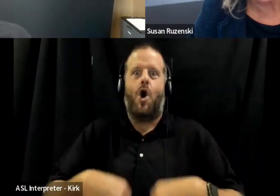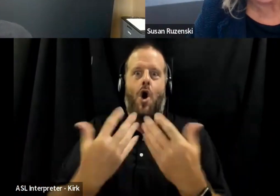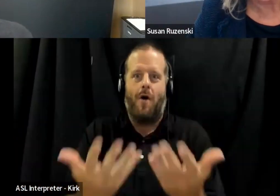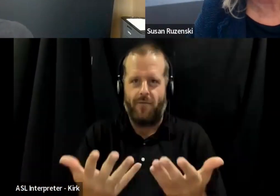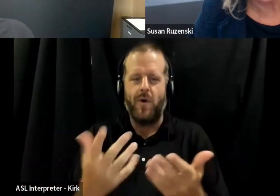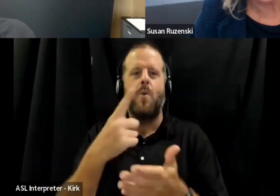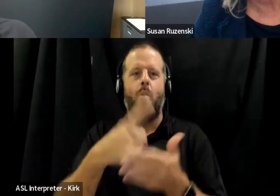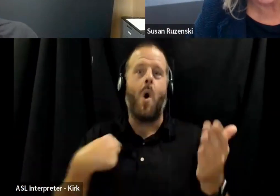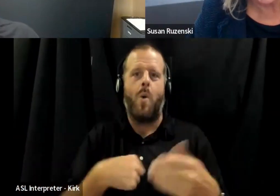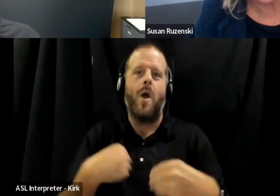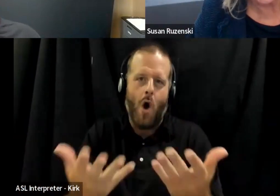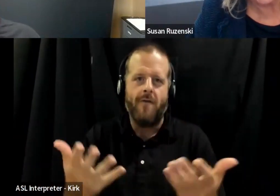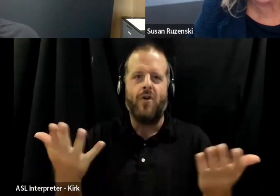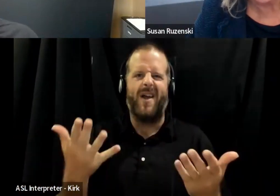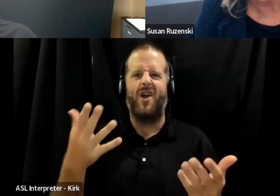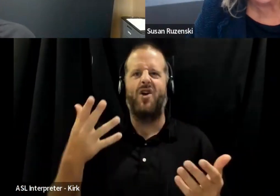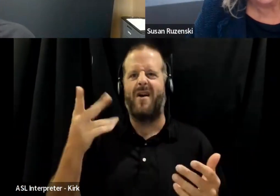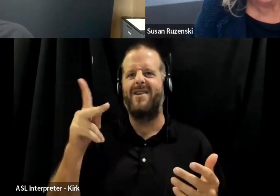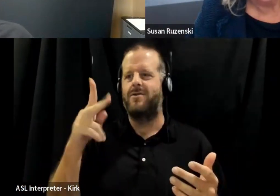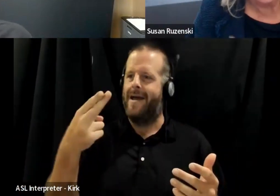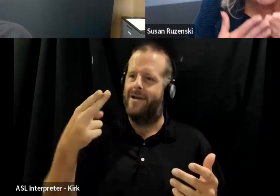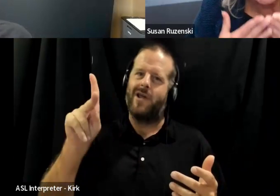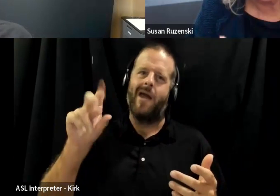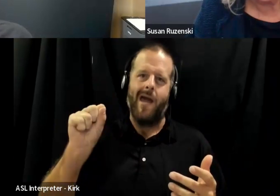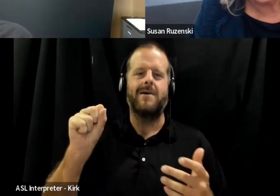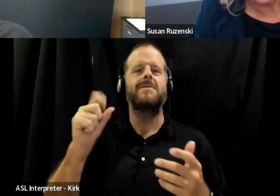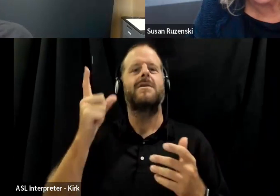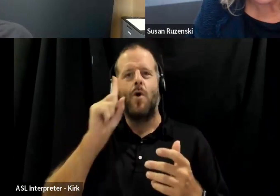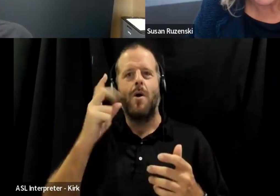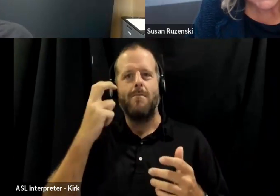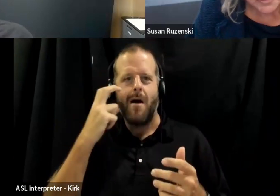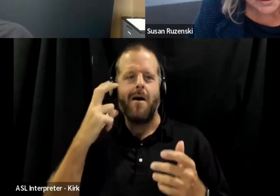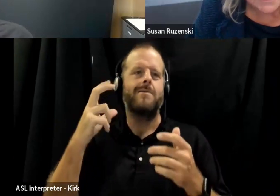in our Adaptive Technology Training Program. And I just want to thank Gus for his strong